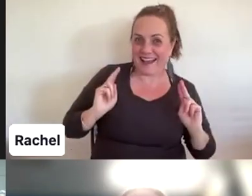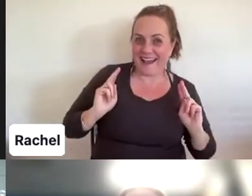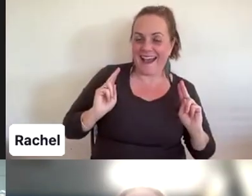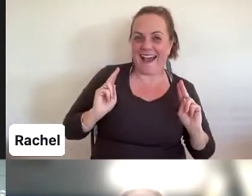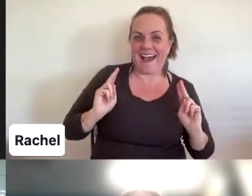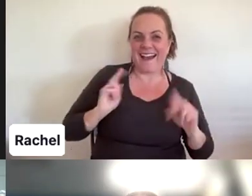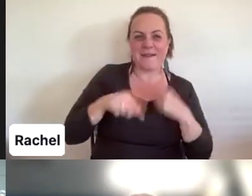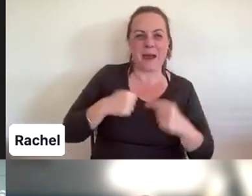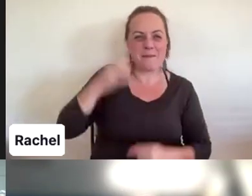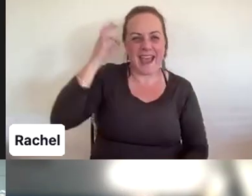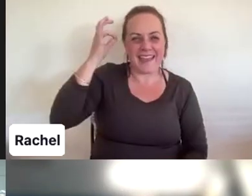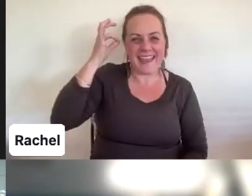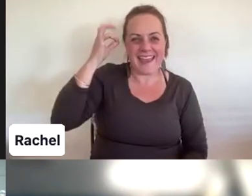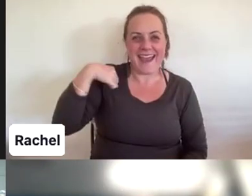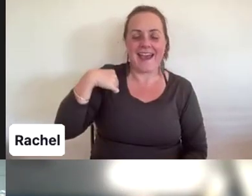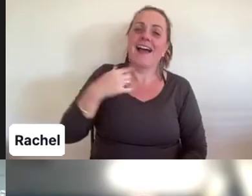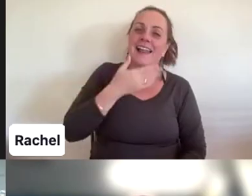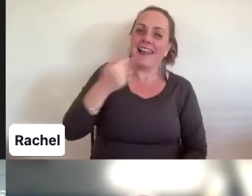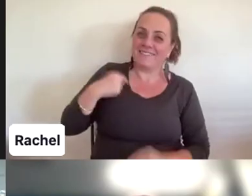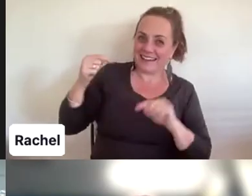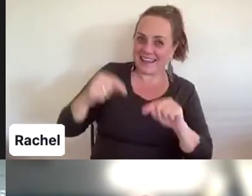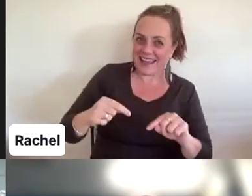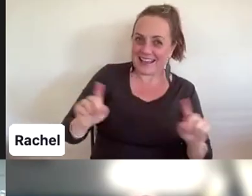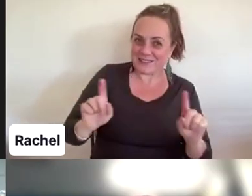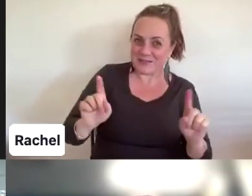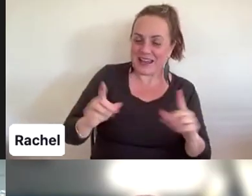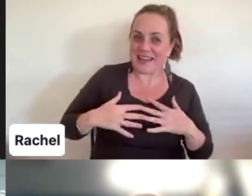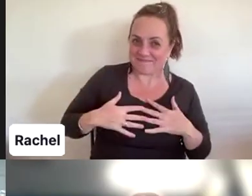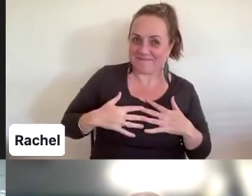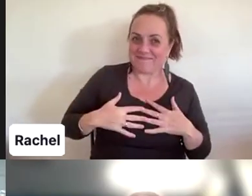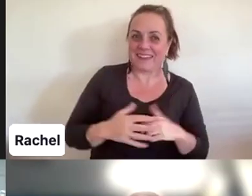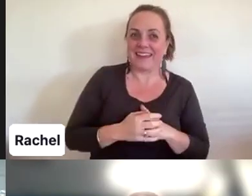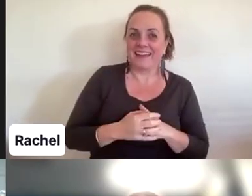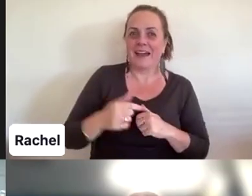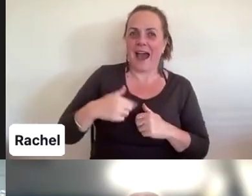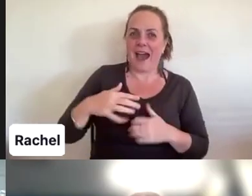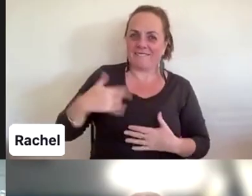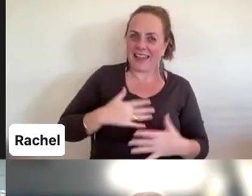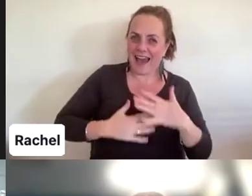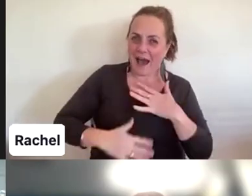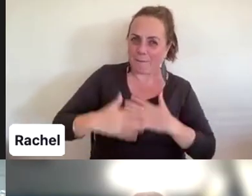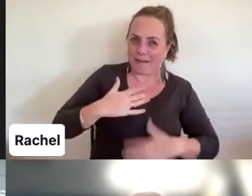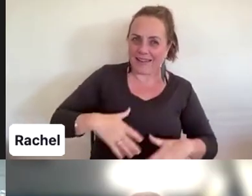It's lovely to be here today and feeling very humbled by the esteemed colleagues who have